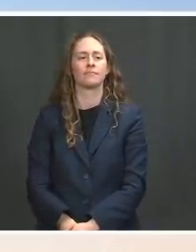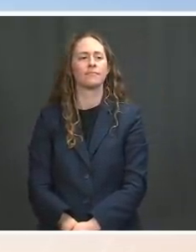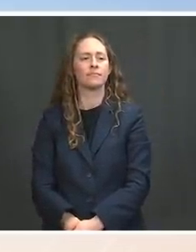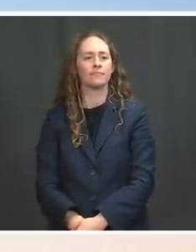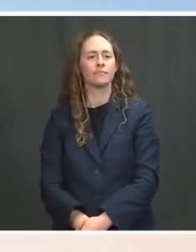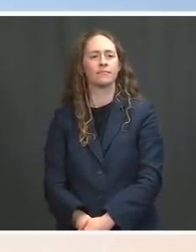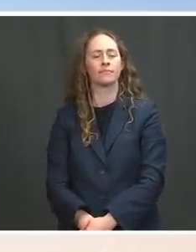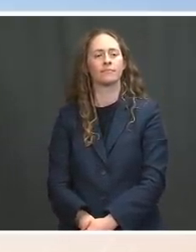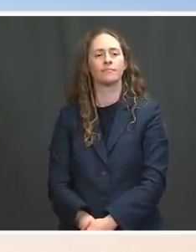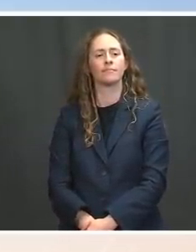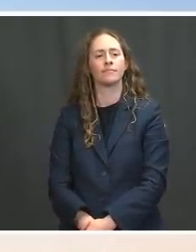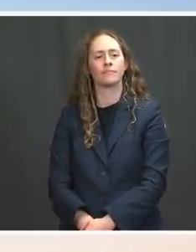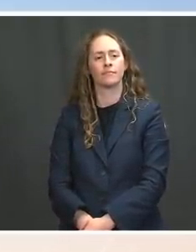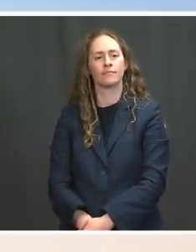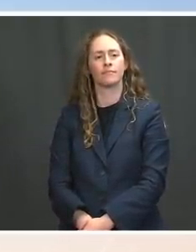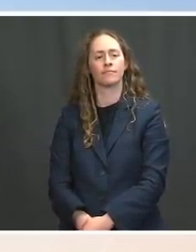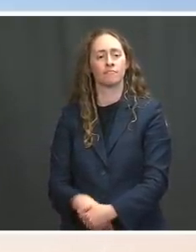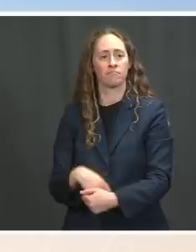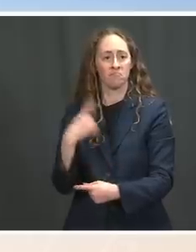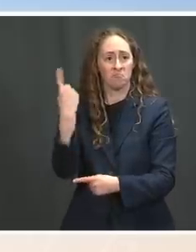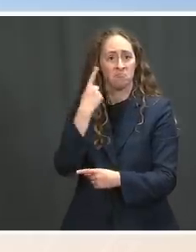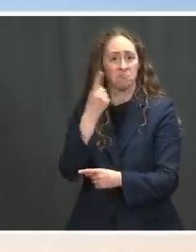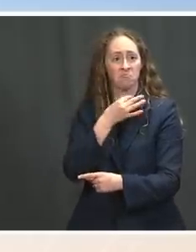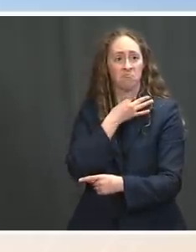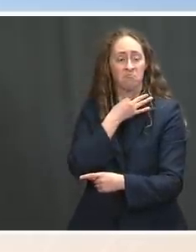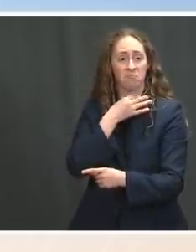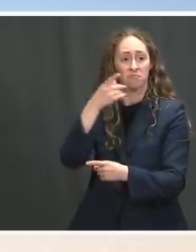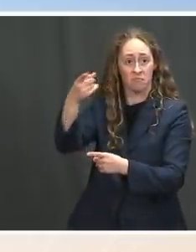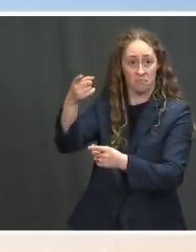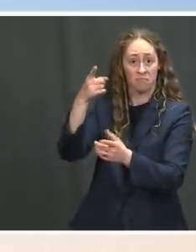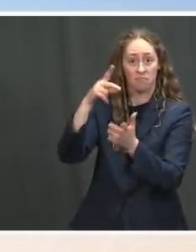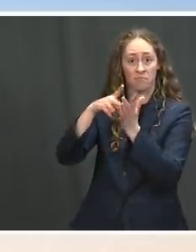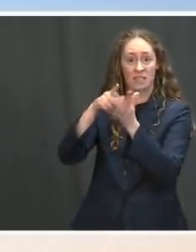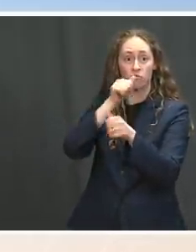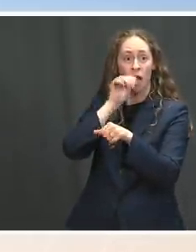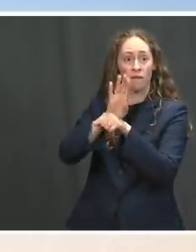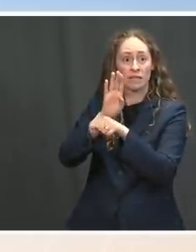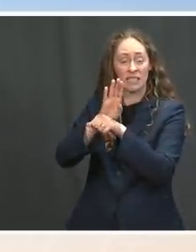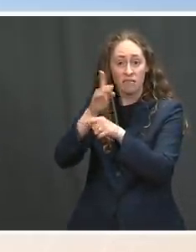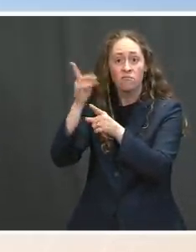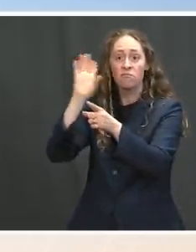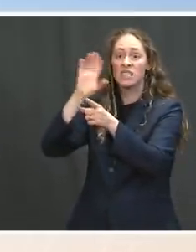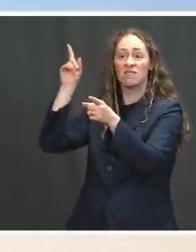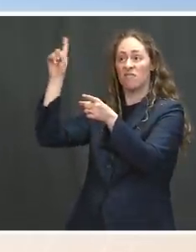to ensure that these kinds of attacks don't happen going forward? Ms. Psaki: Well, there is an element of any company